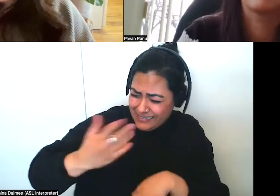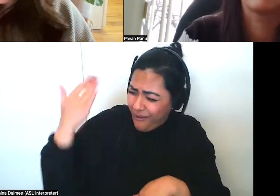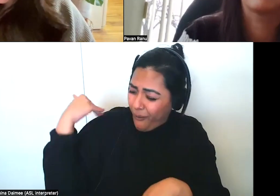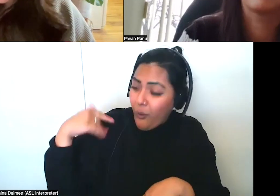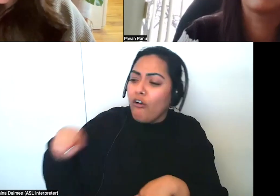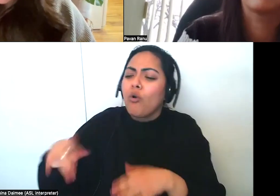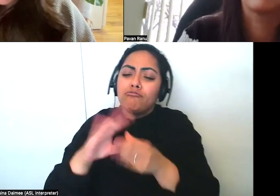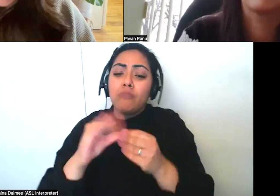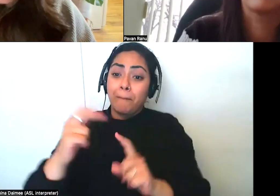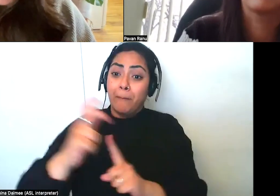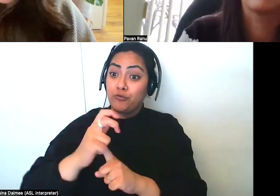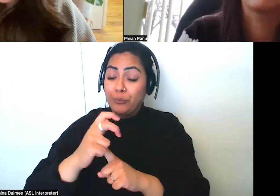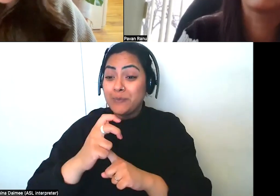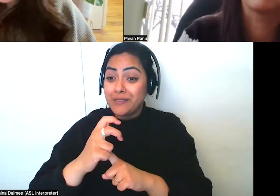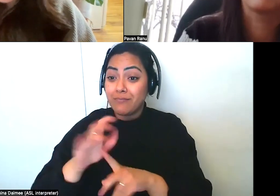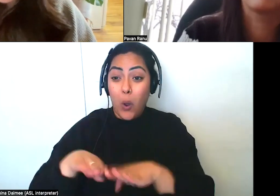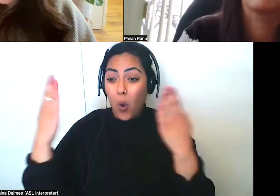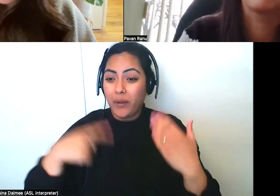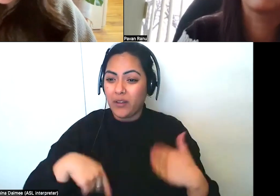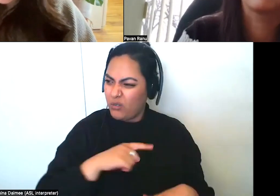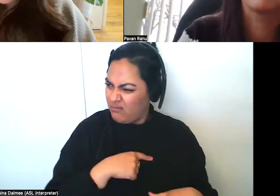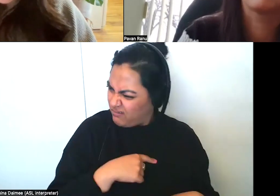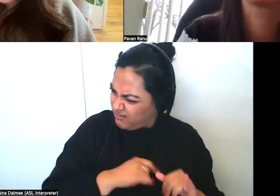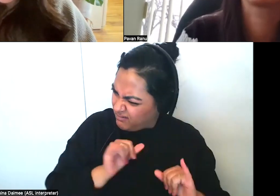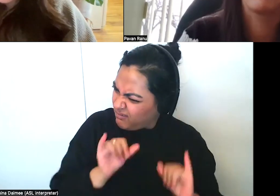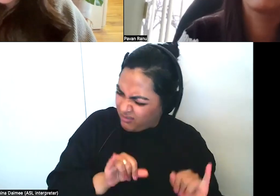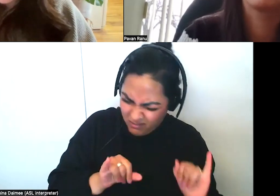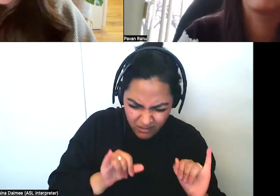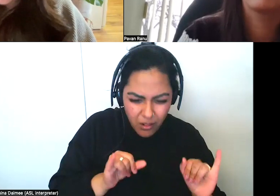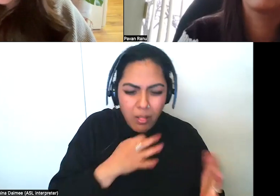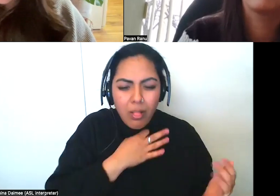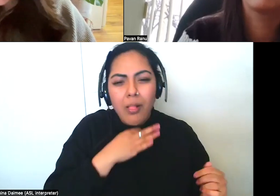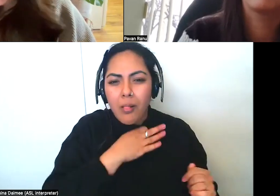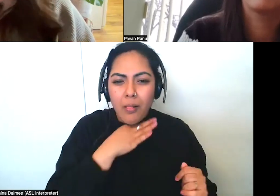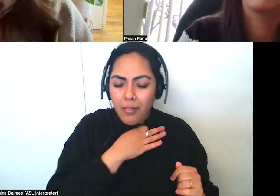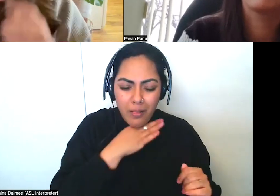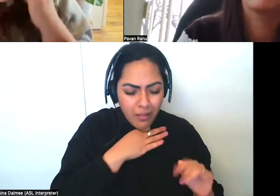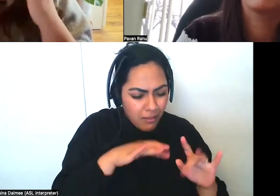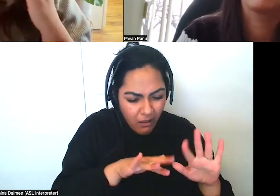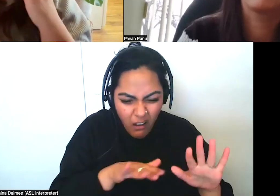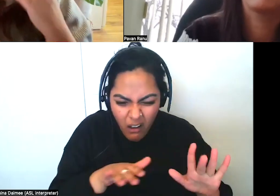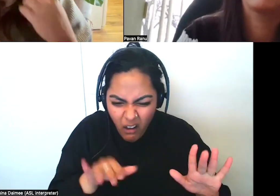offhand, and that sent us on this journey to discover the cores and everything else. So,